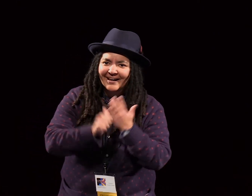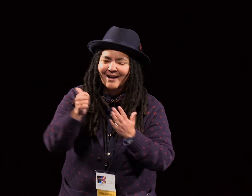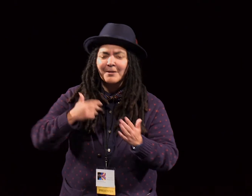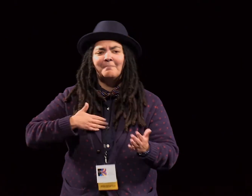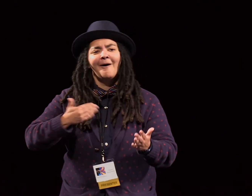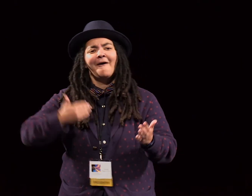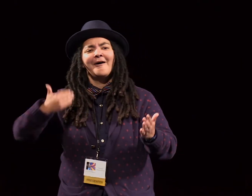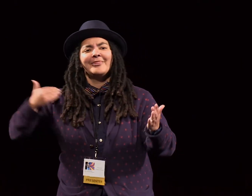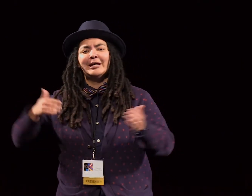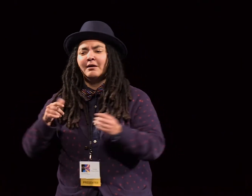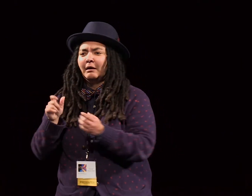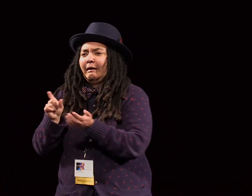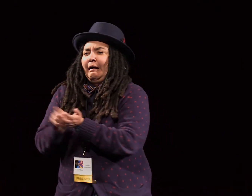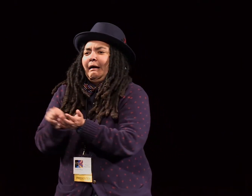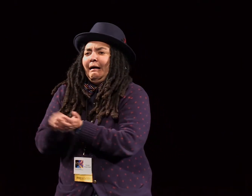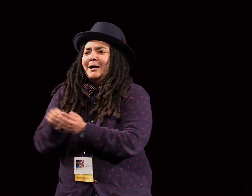Well, an official article, anyway.